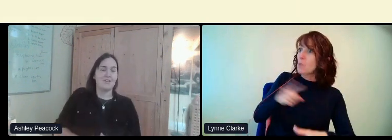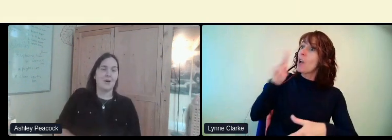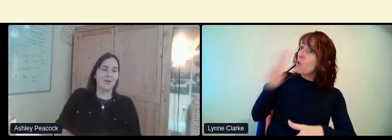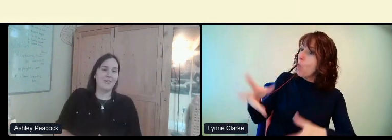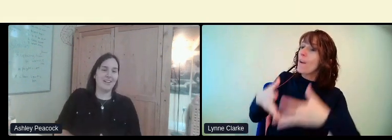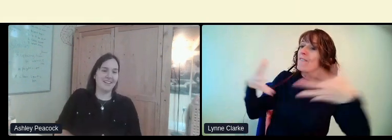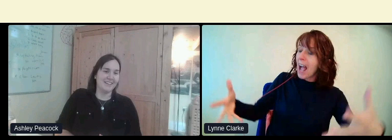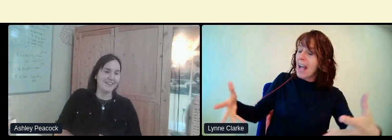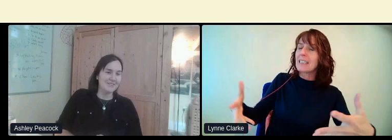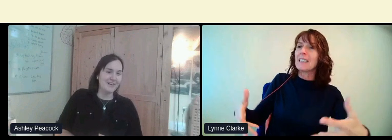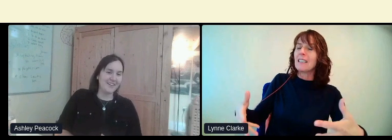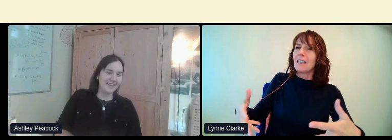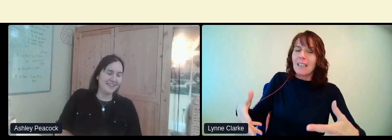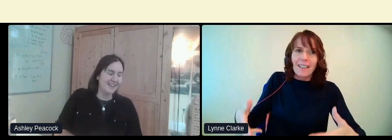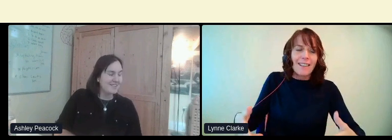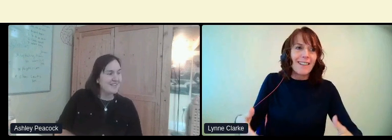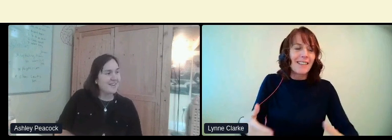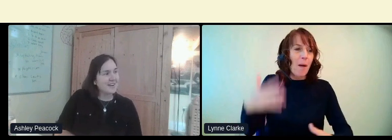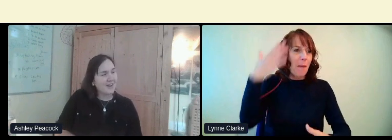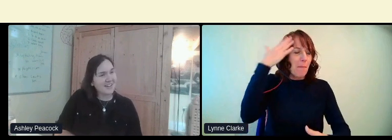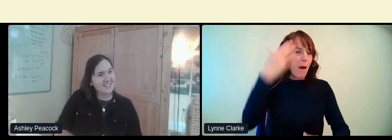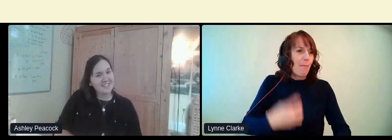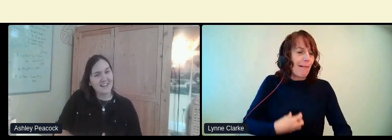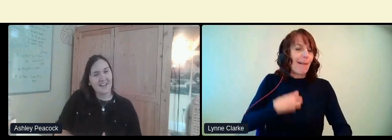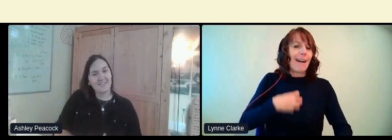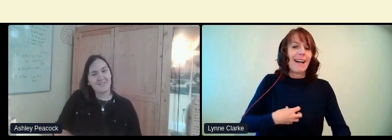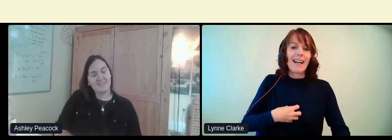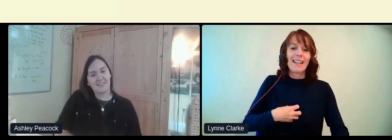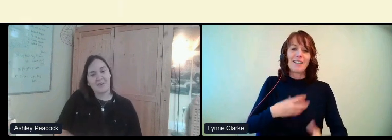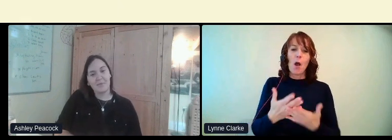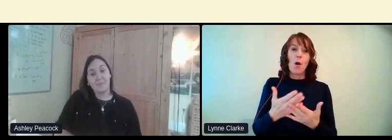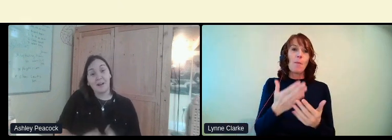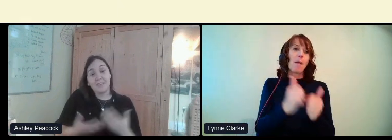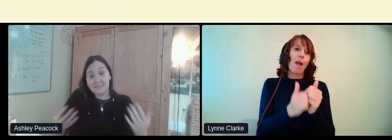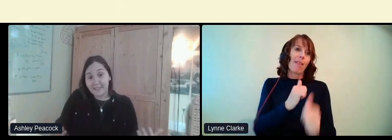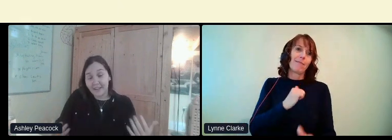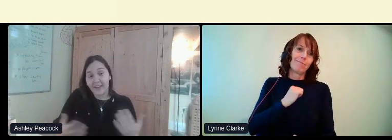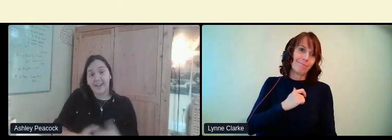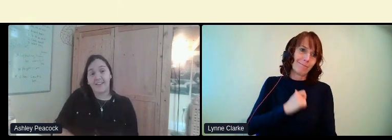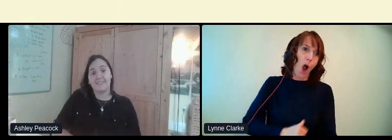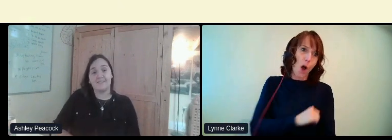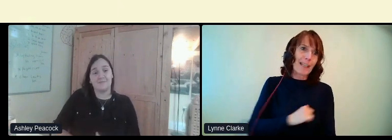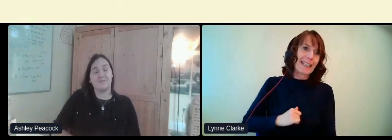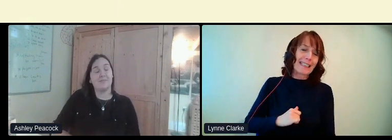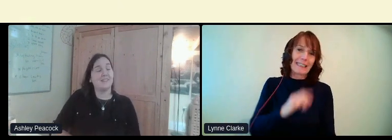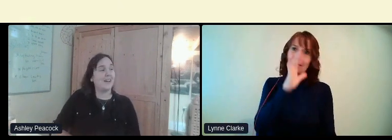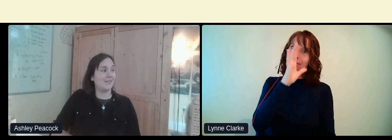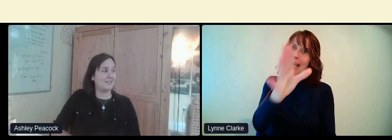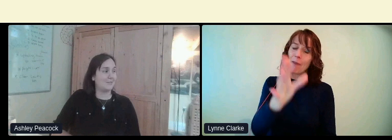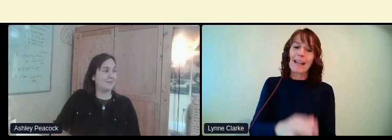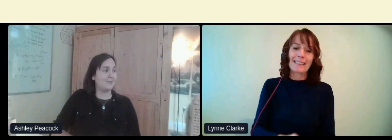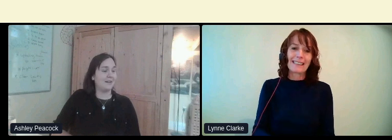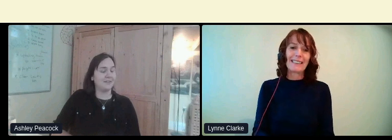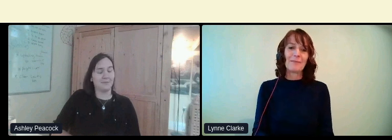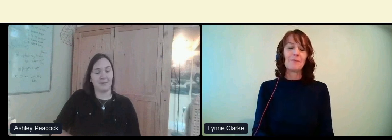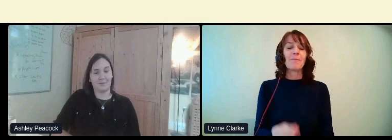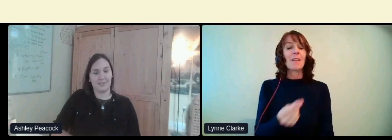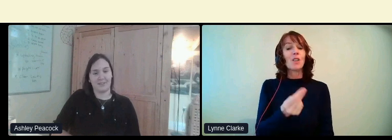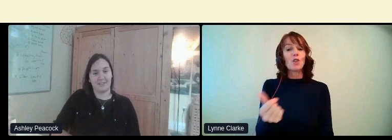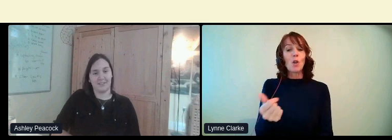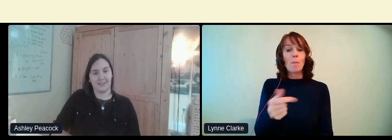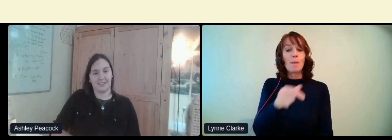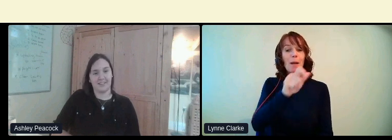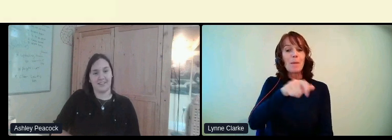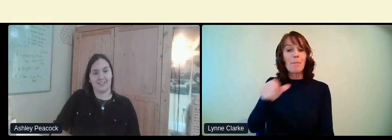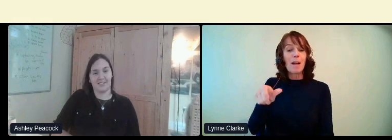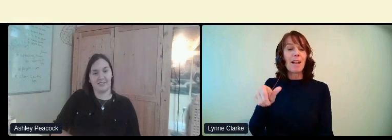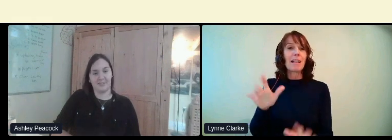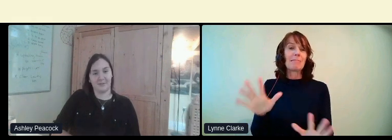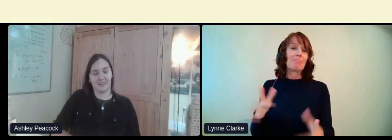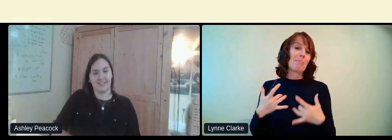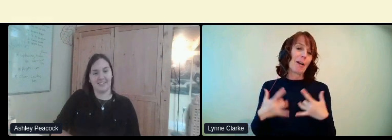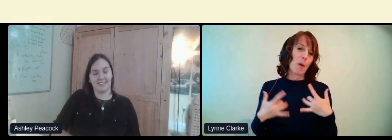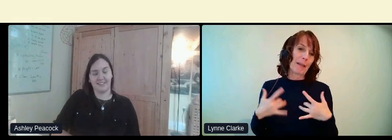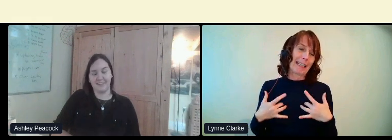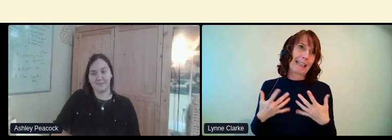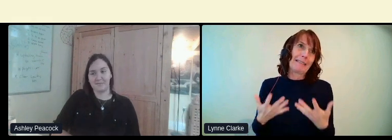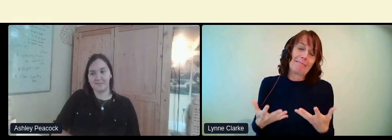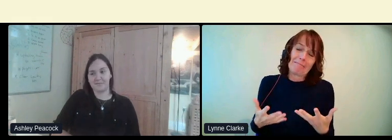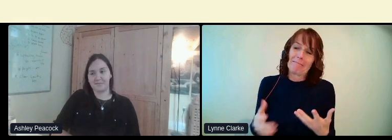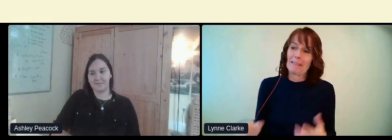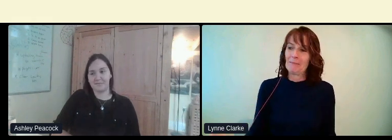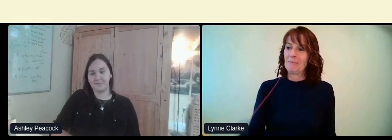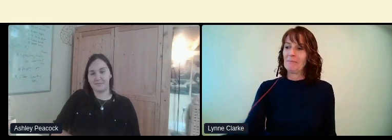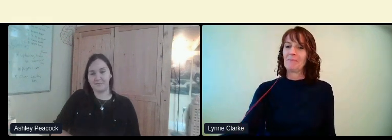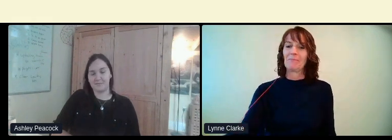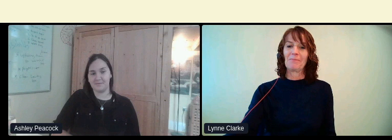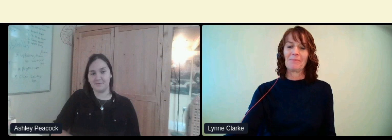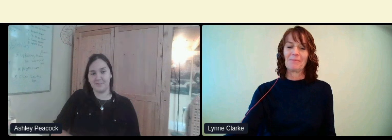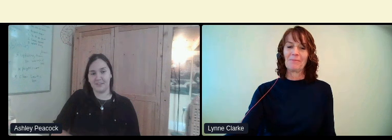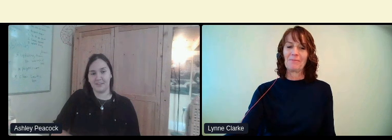Very honest. But yeah some people might not be keen for that honesty.